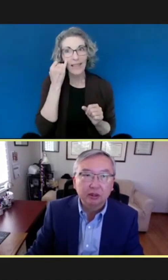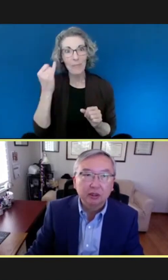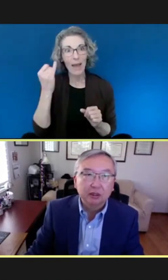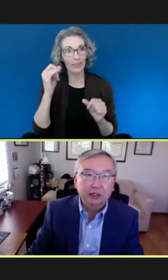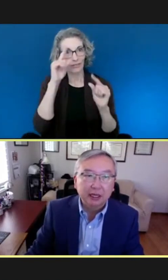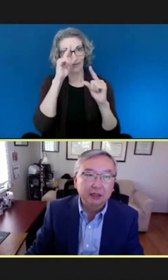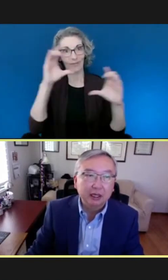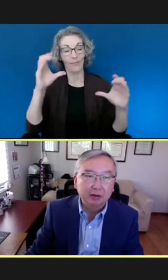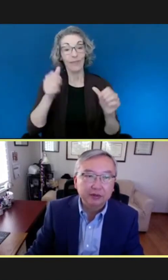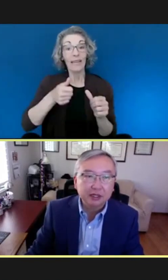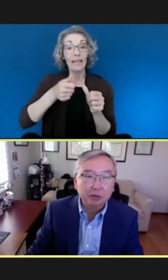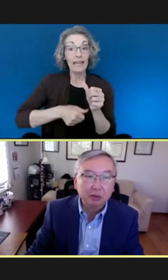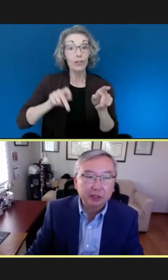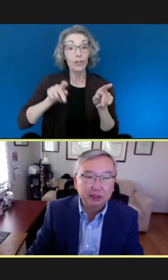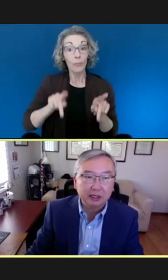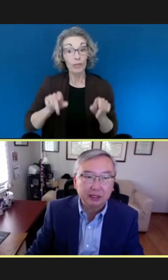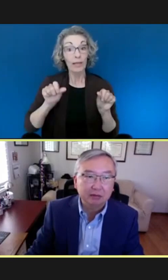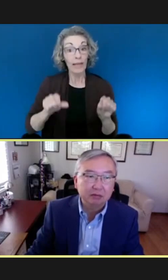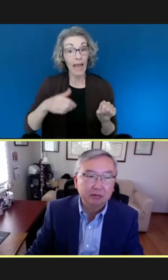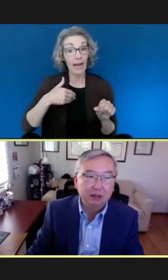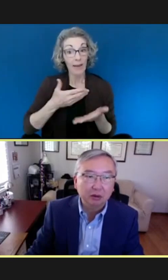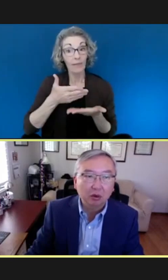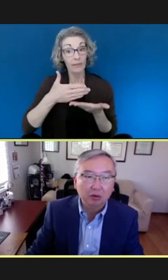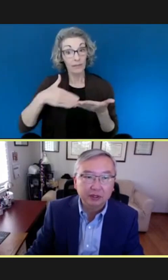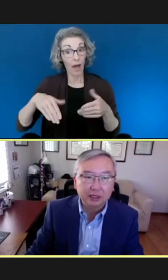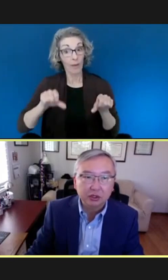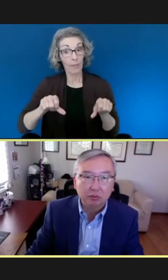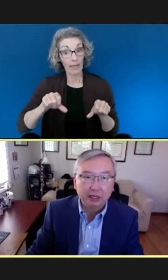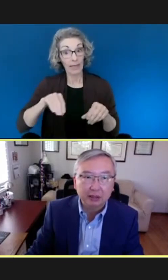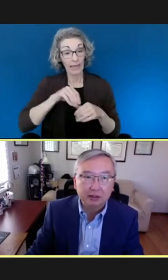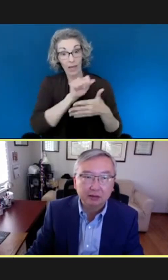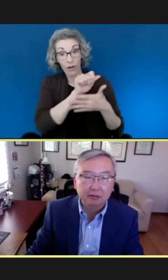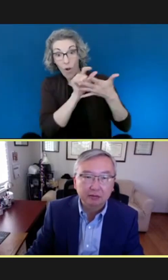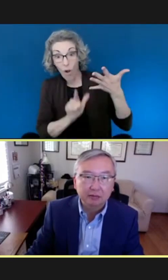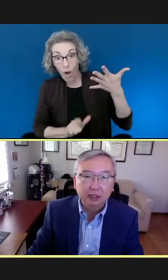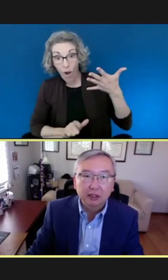have some ability in all of these domains.